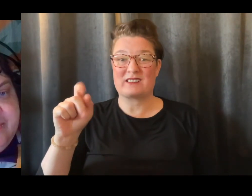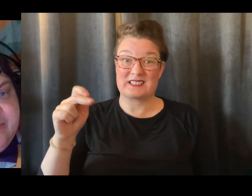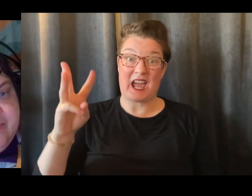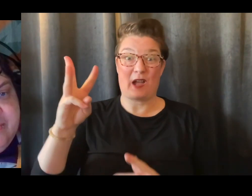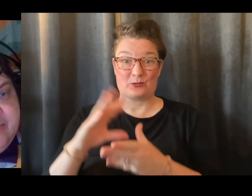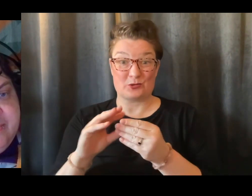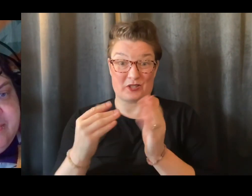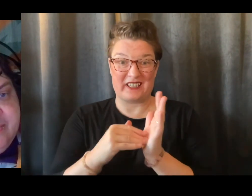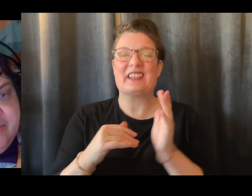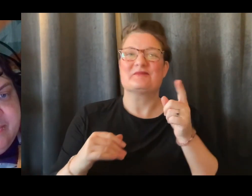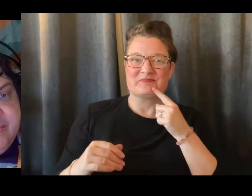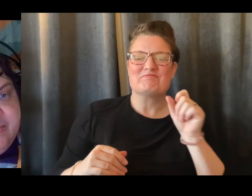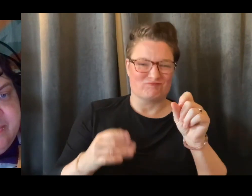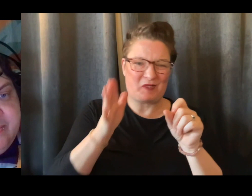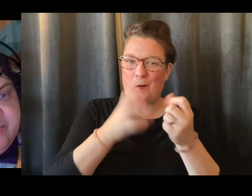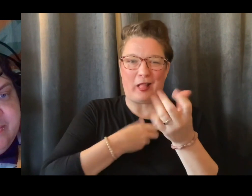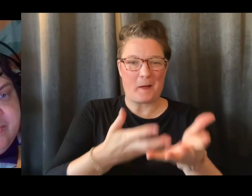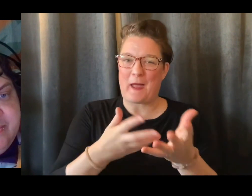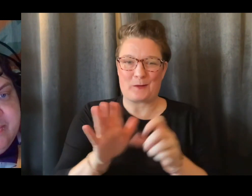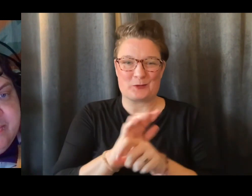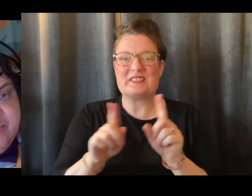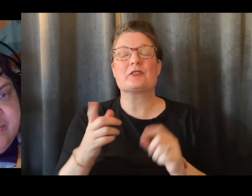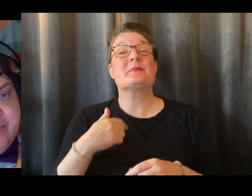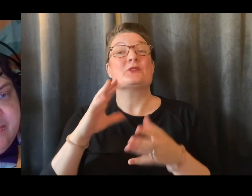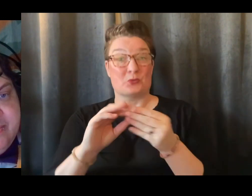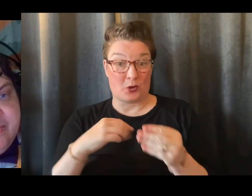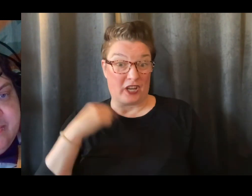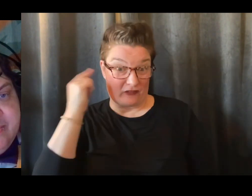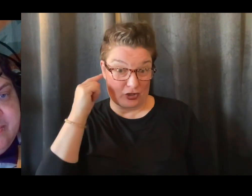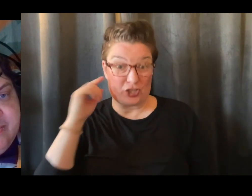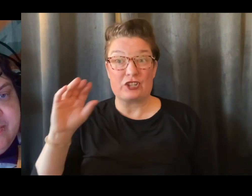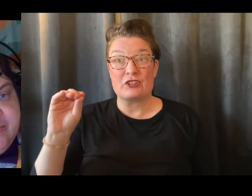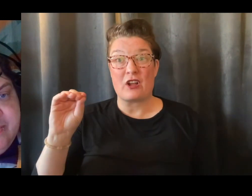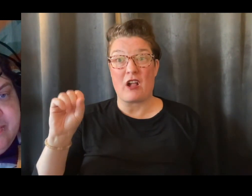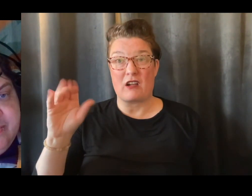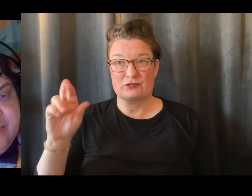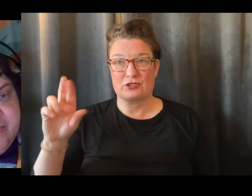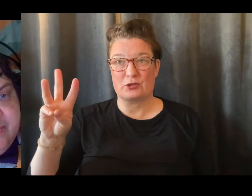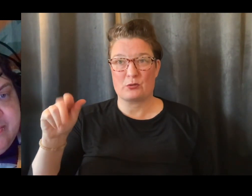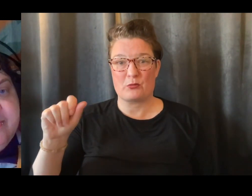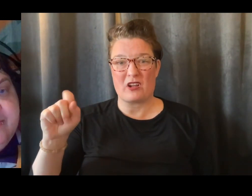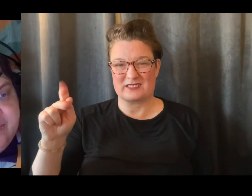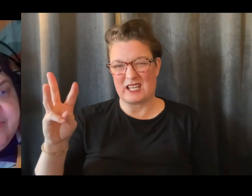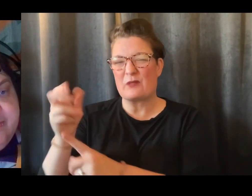that Arthur Waskow, so elder Jewish guy, he noticed something for our